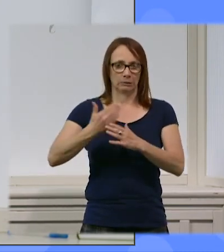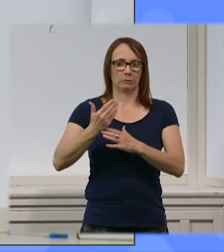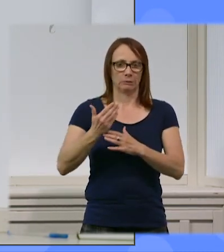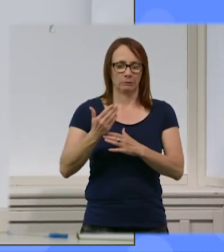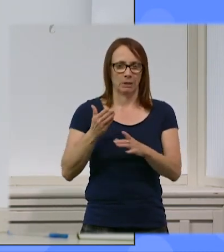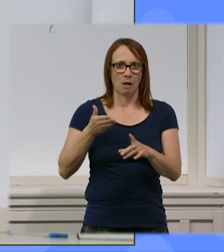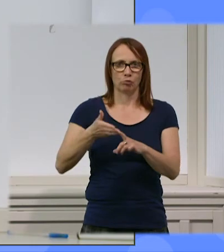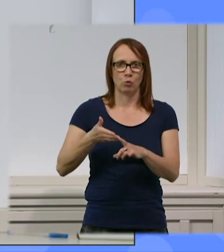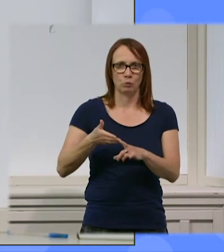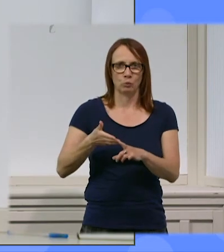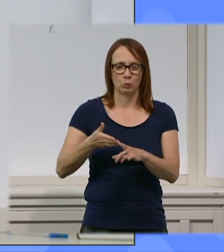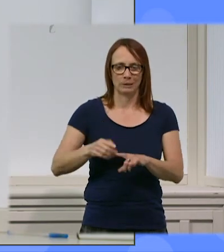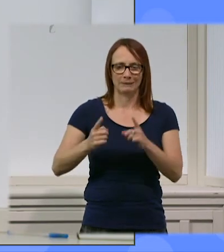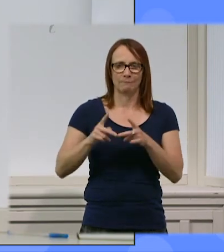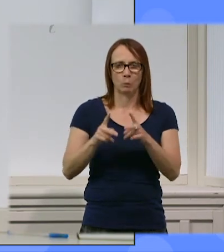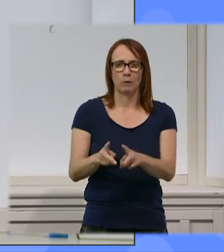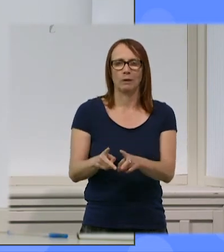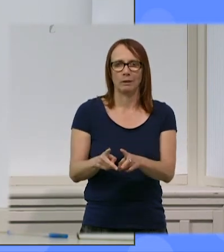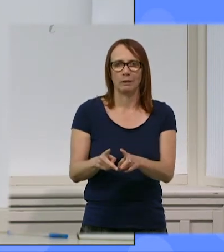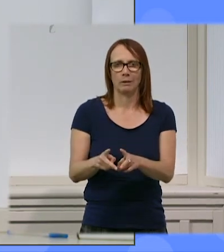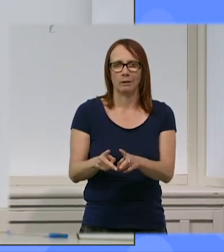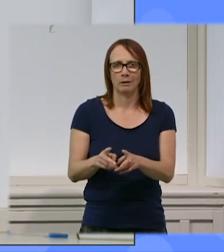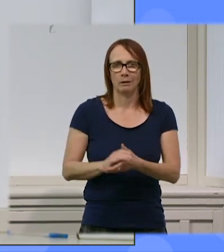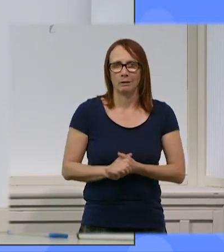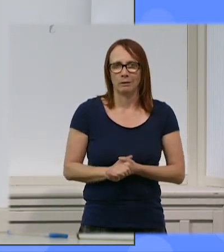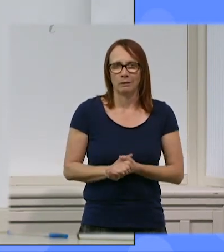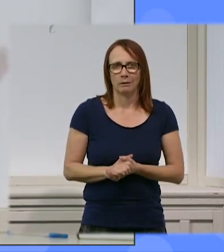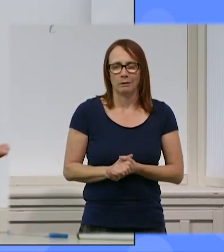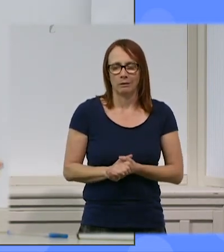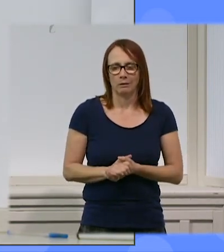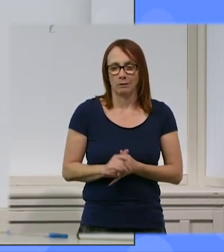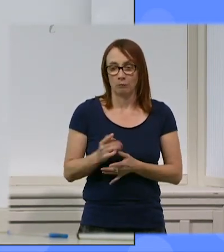SDGs and one which was progressed slightly further just last weekend our